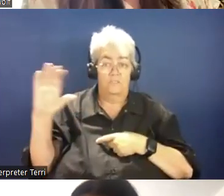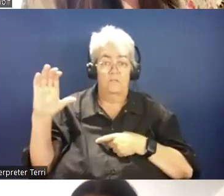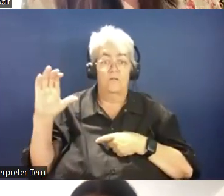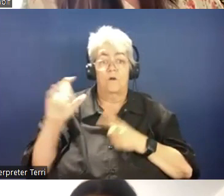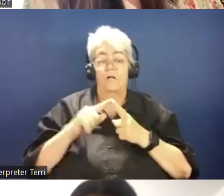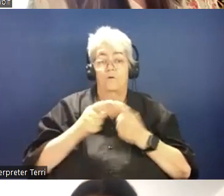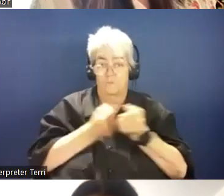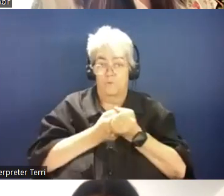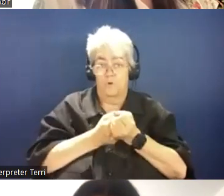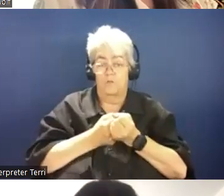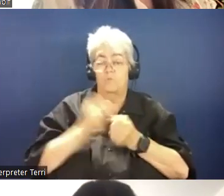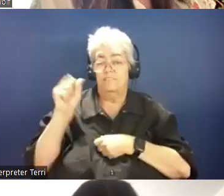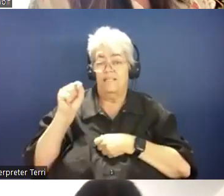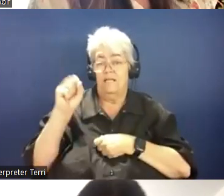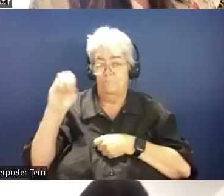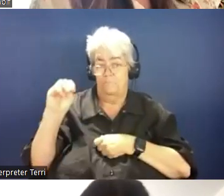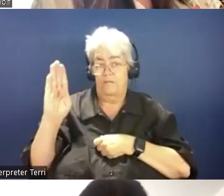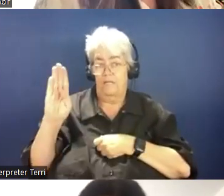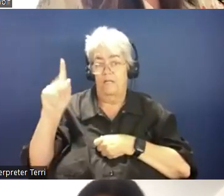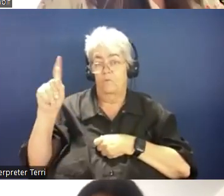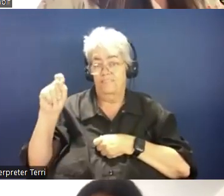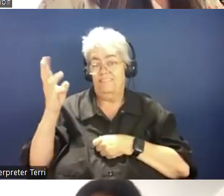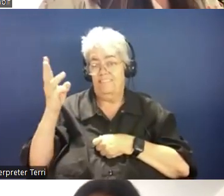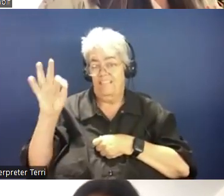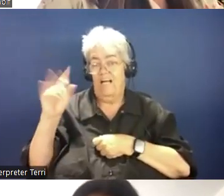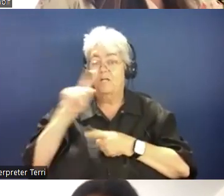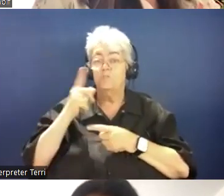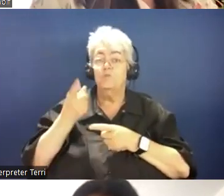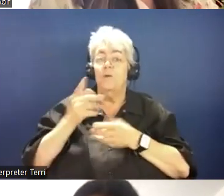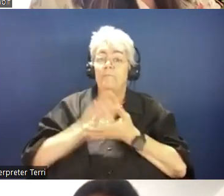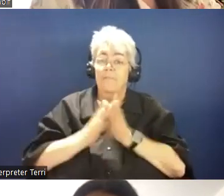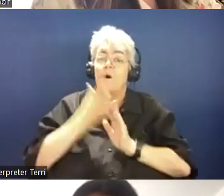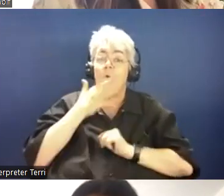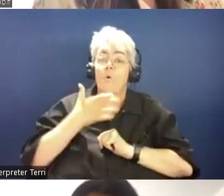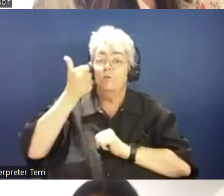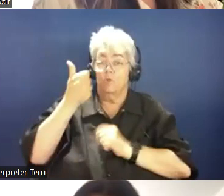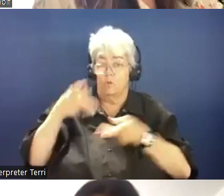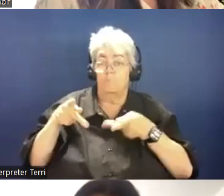was increasing the minimum age to purchase. This is the one that became active yesterday